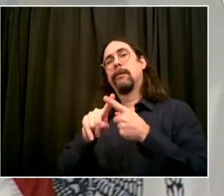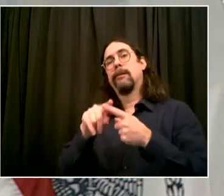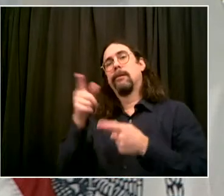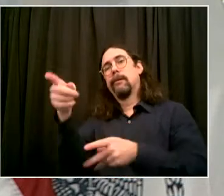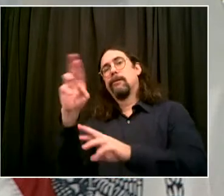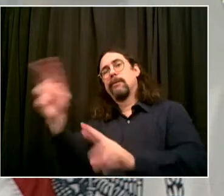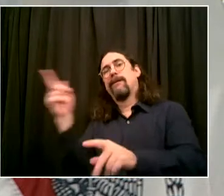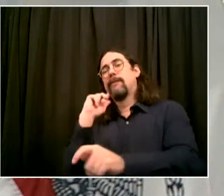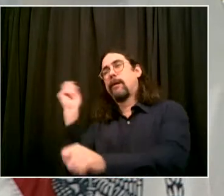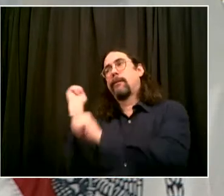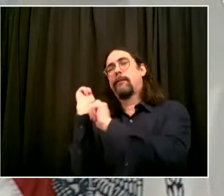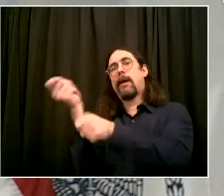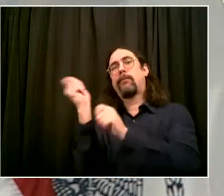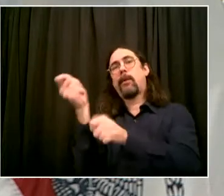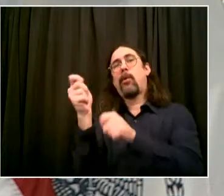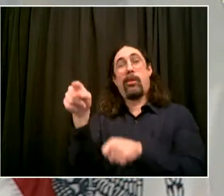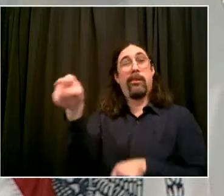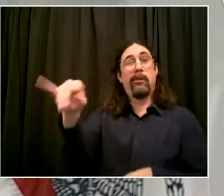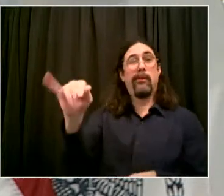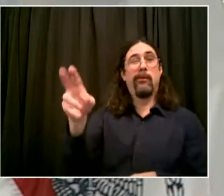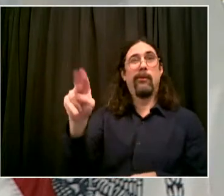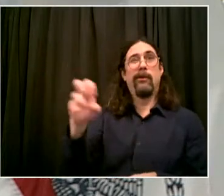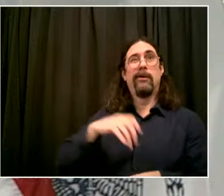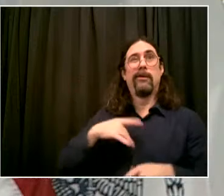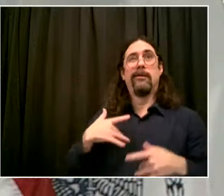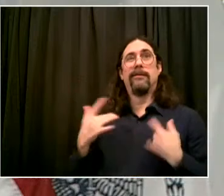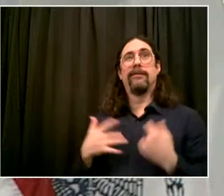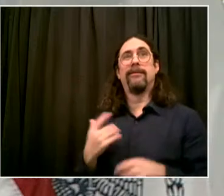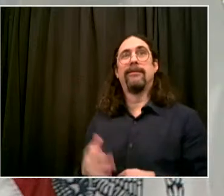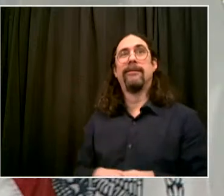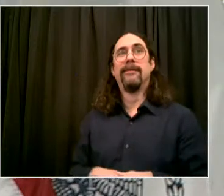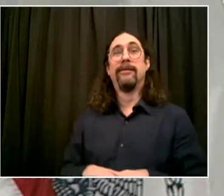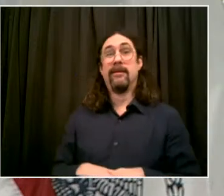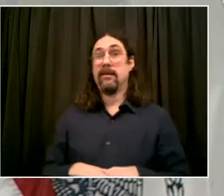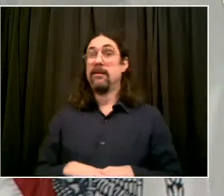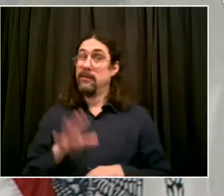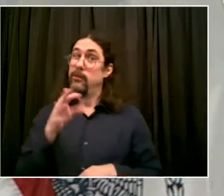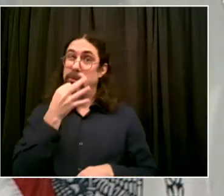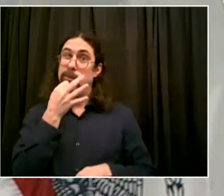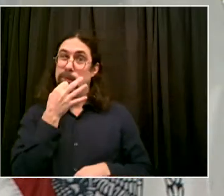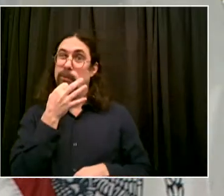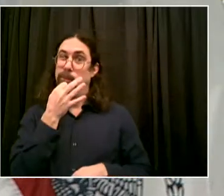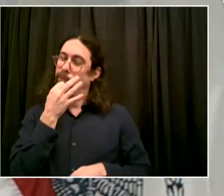BASEBALL SEASON. IT IS COMING. LET ME ASK YOU A QUQUSTEION